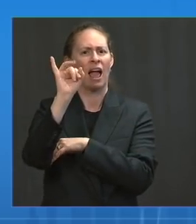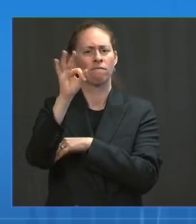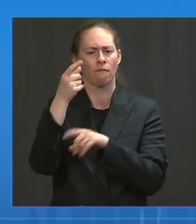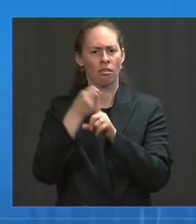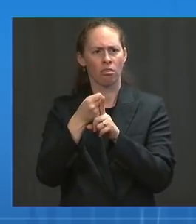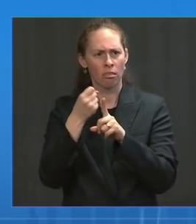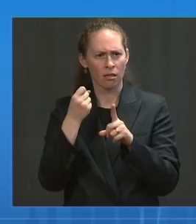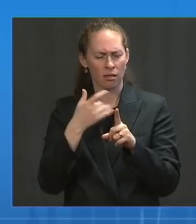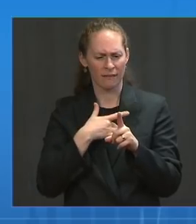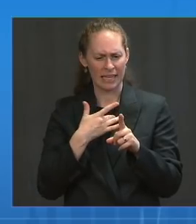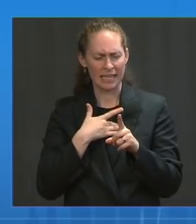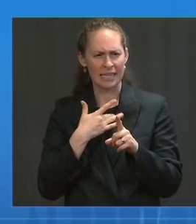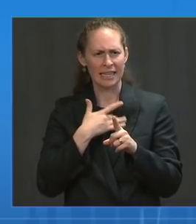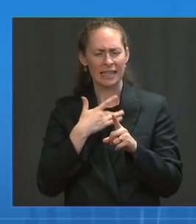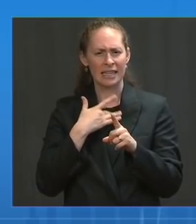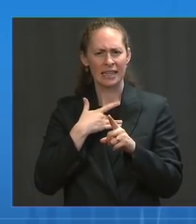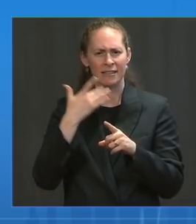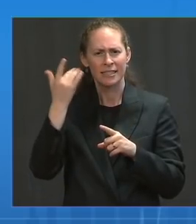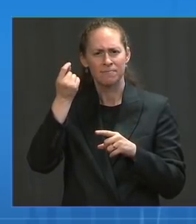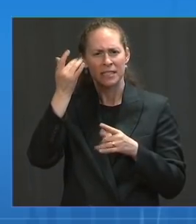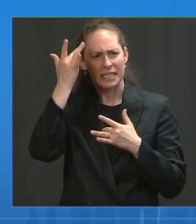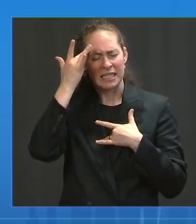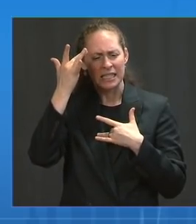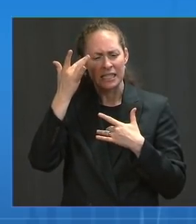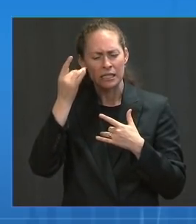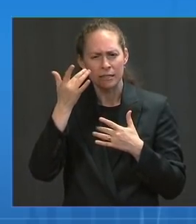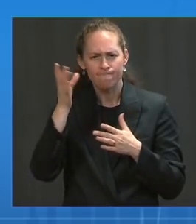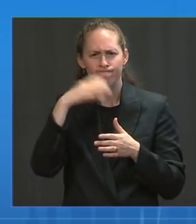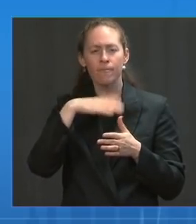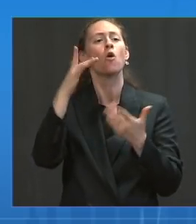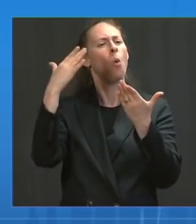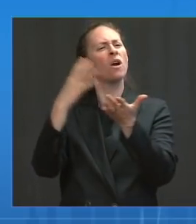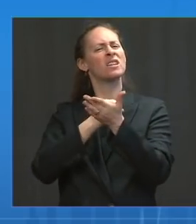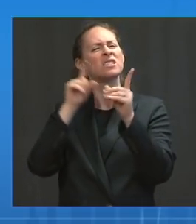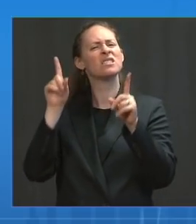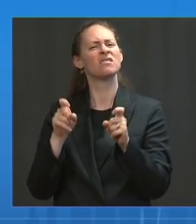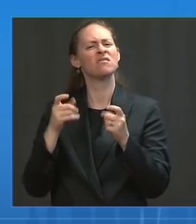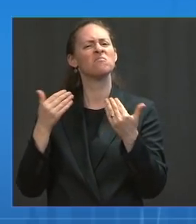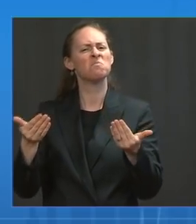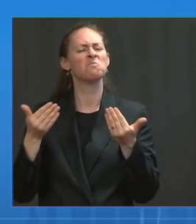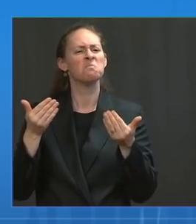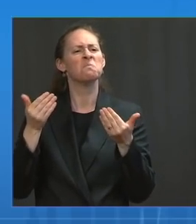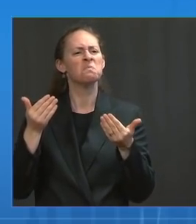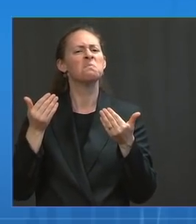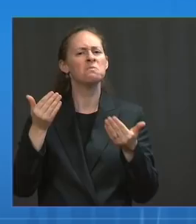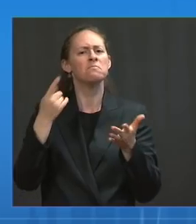that you should absolutely get a test. We don't see any reason currently to test for those who are asymptomatic,